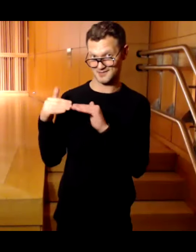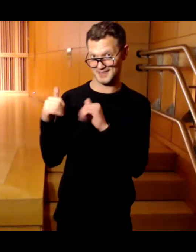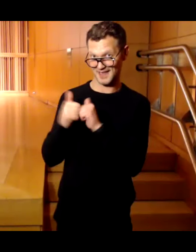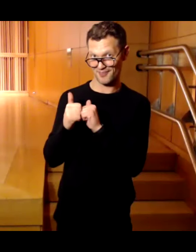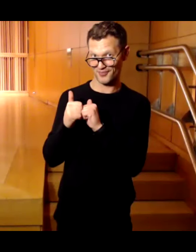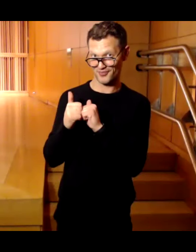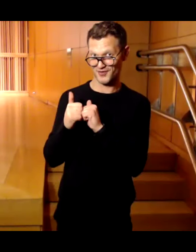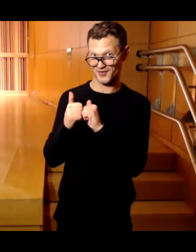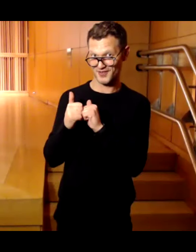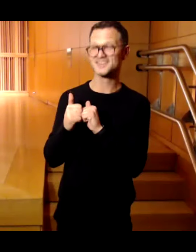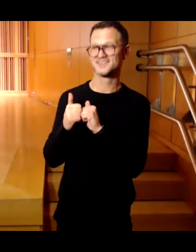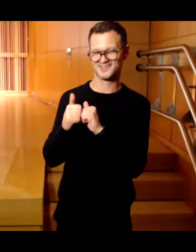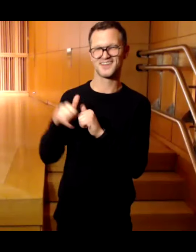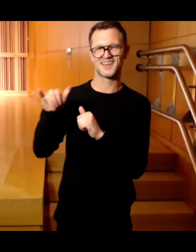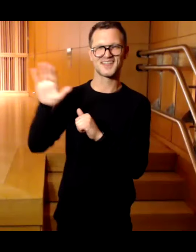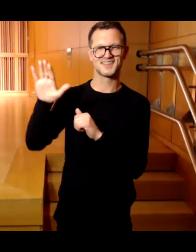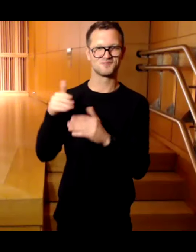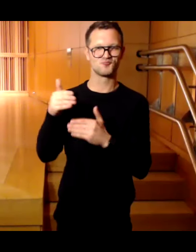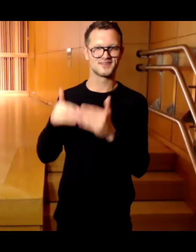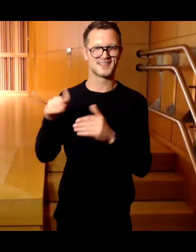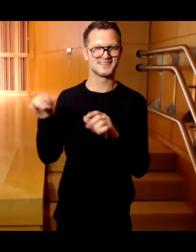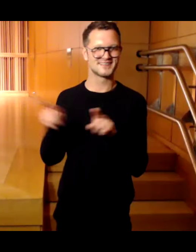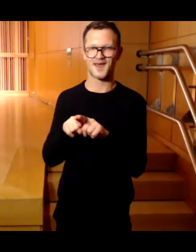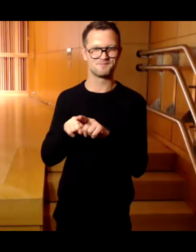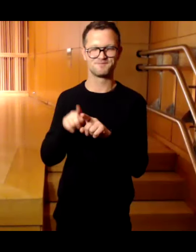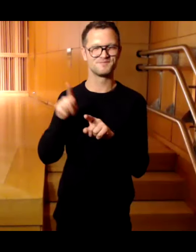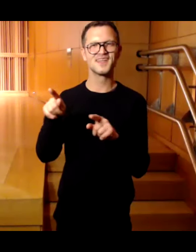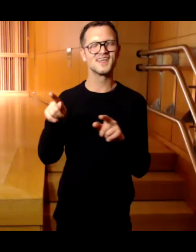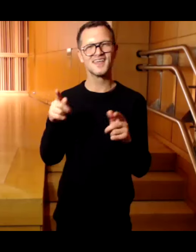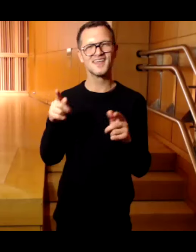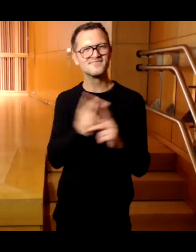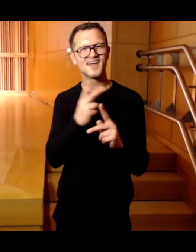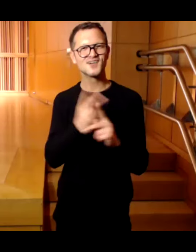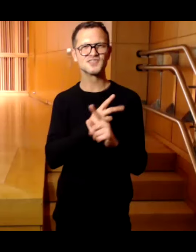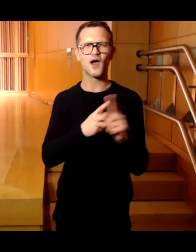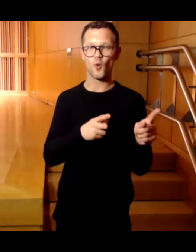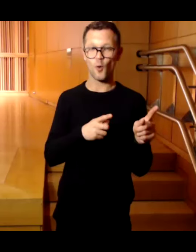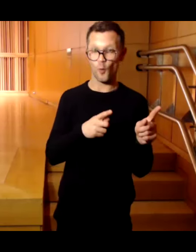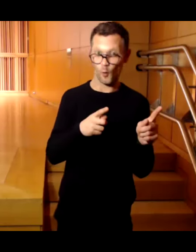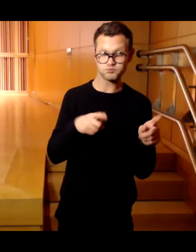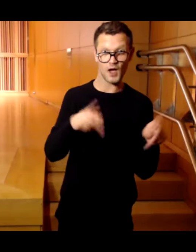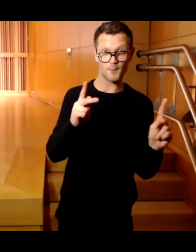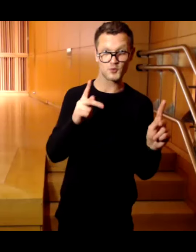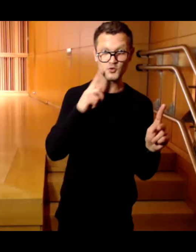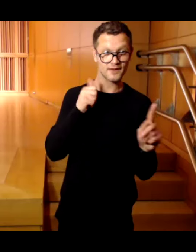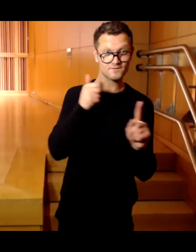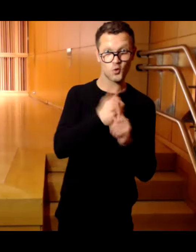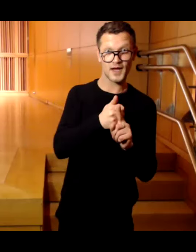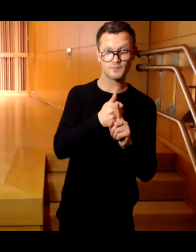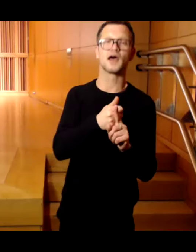Such is Robert's process. He manages to not only find a place in the academy for himself.